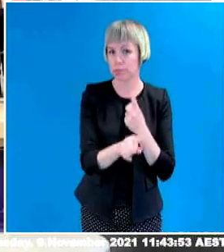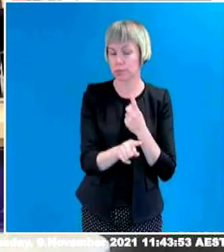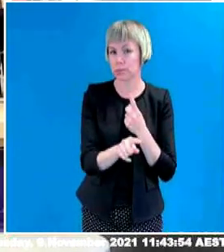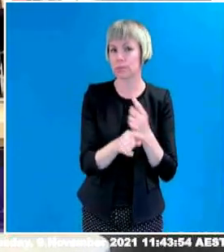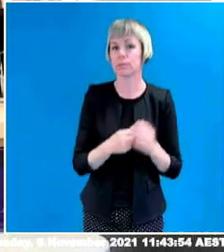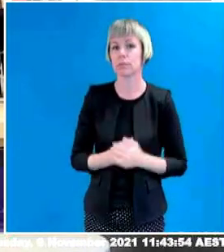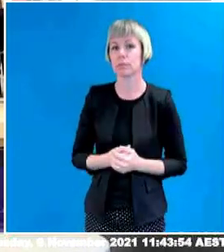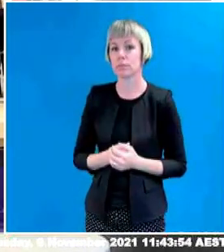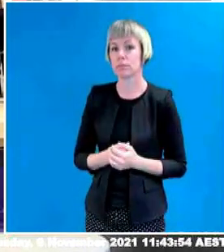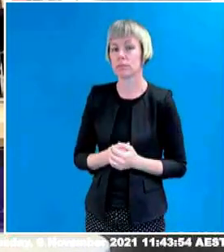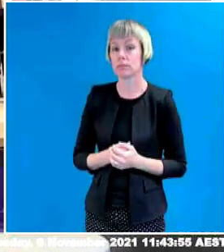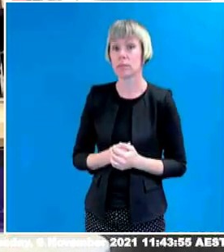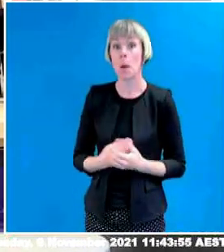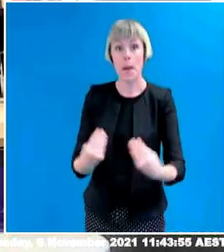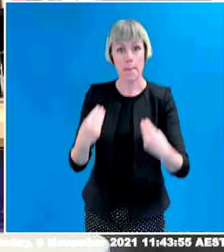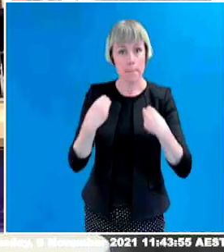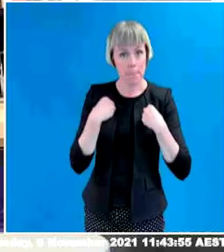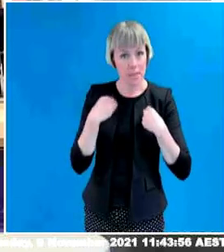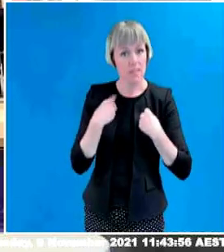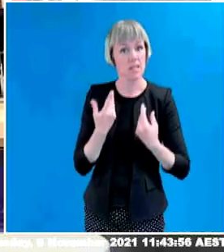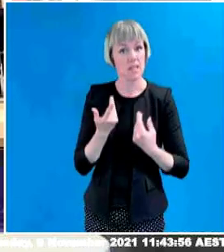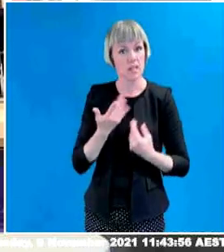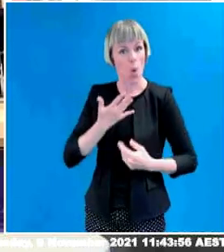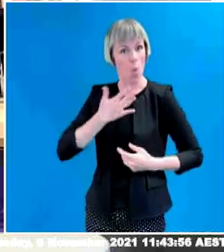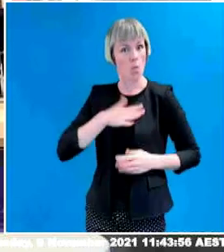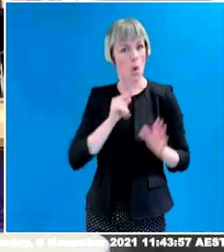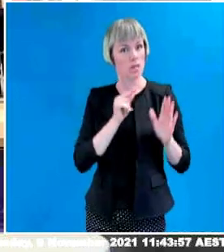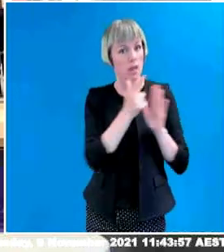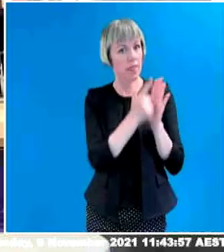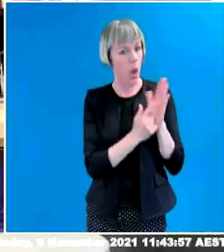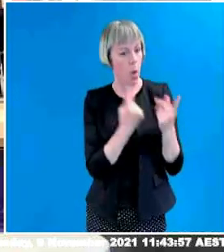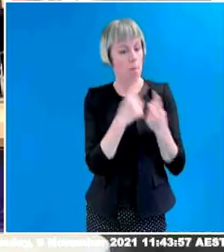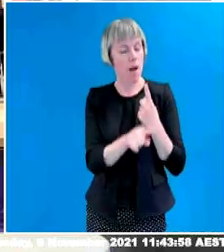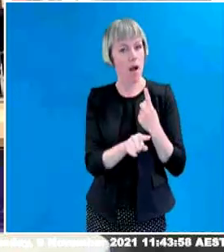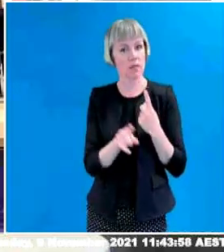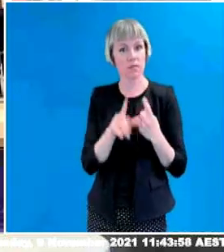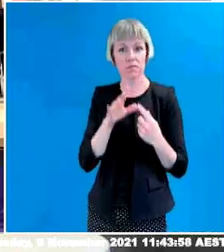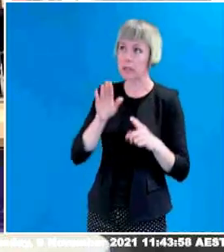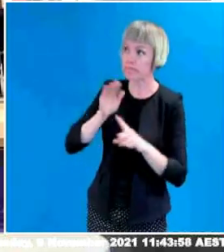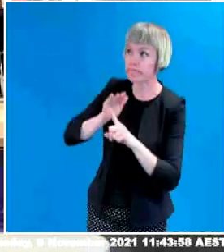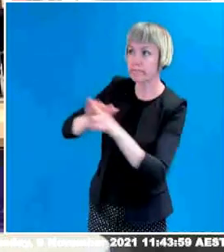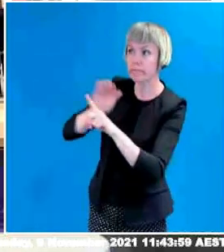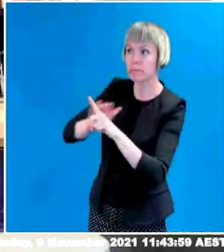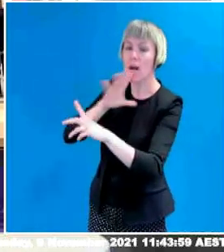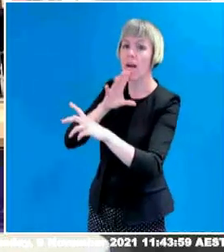They were showing they wanted an even playing field, that some companies were reporting and some weren't.